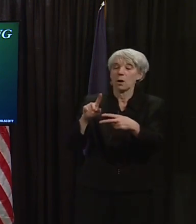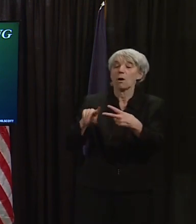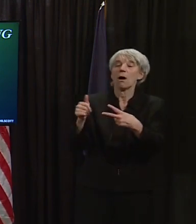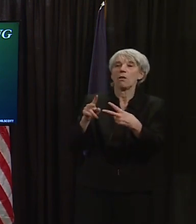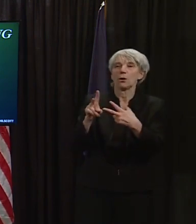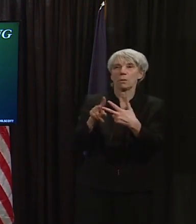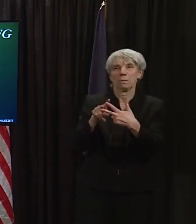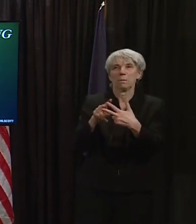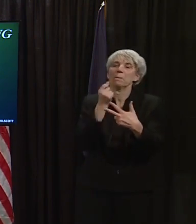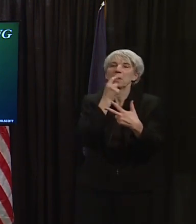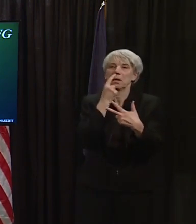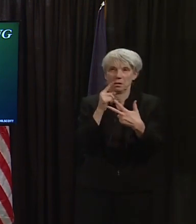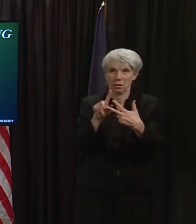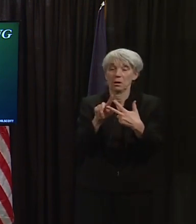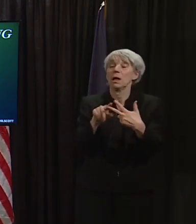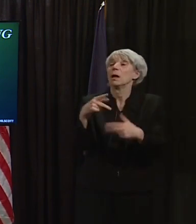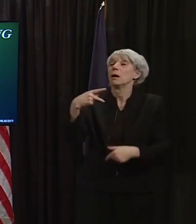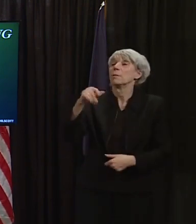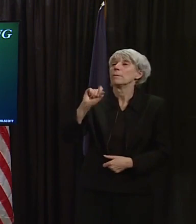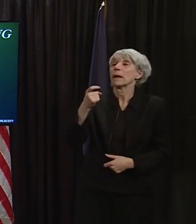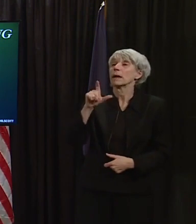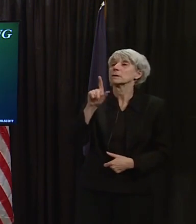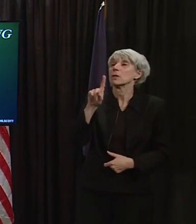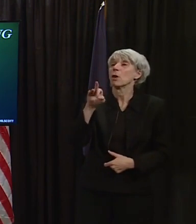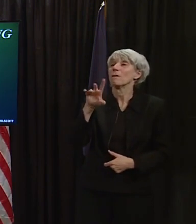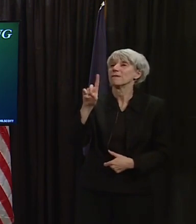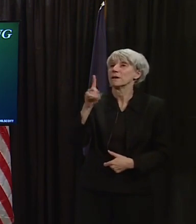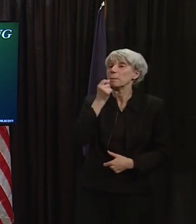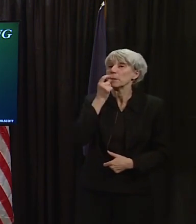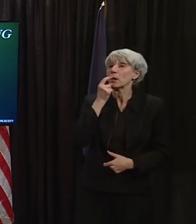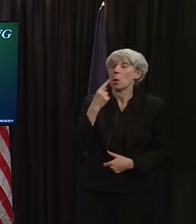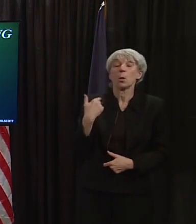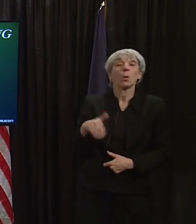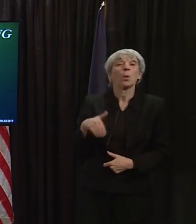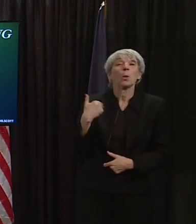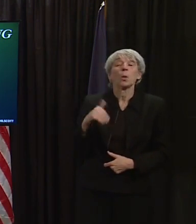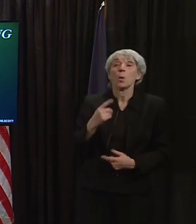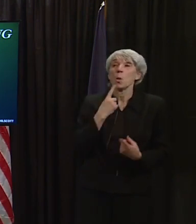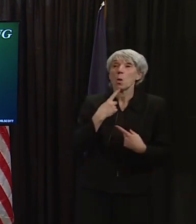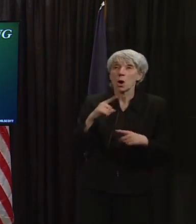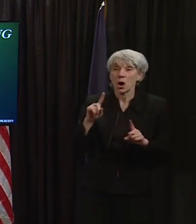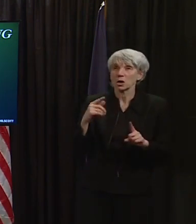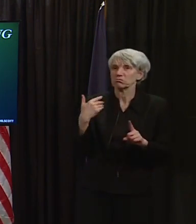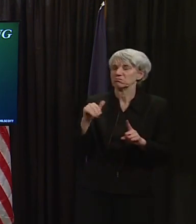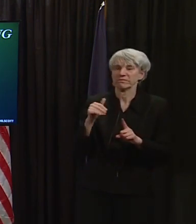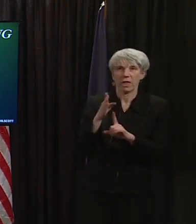these packs loaded has very high efficacy and has become the drug of choice.